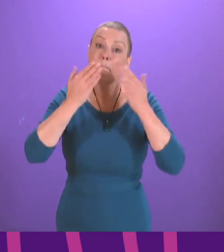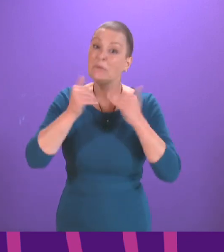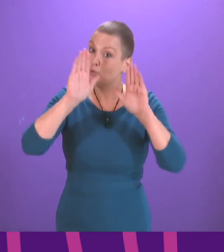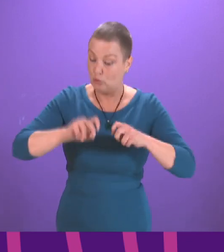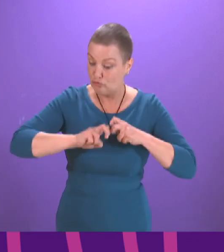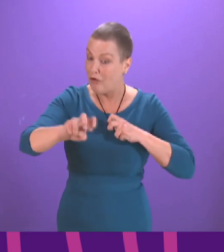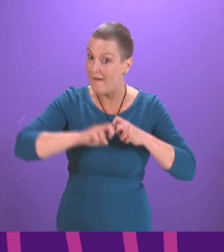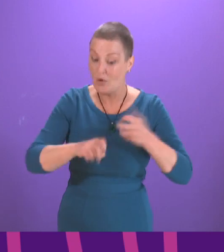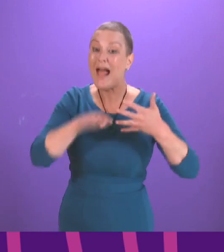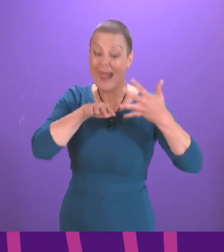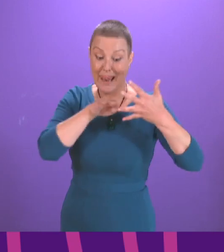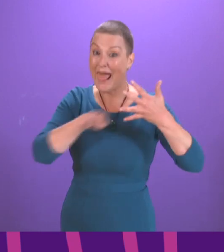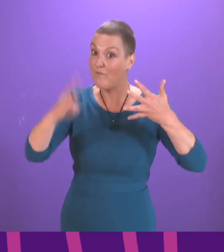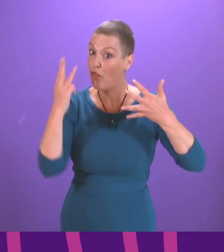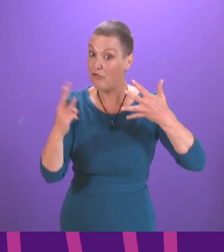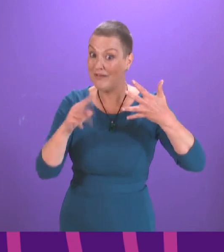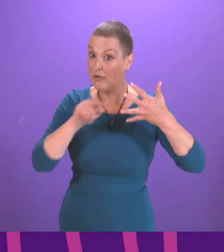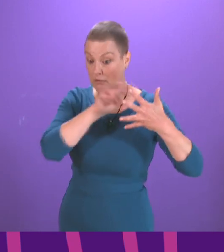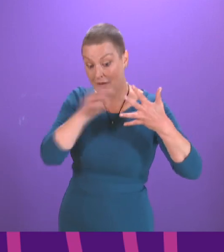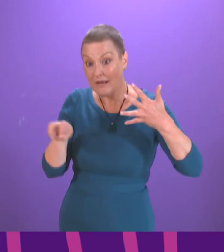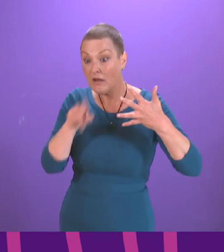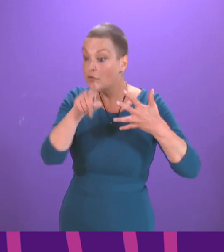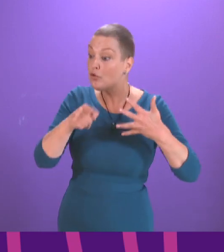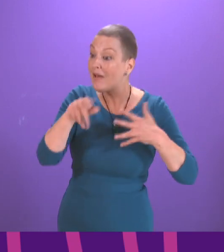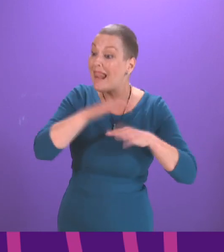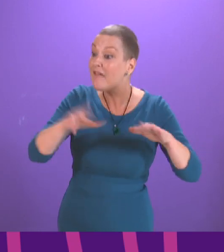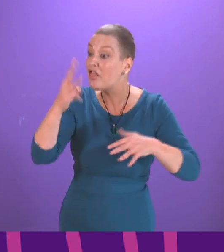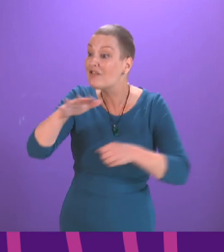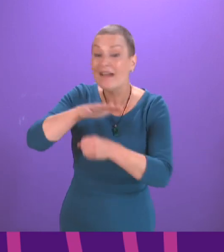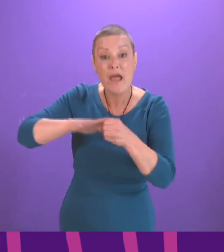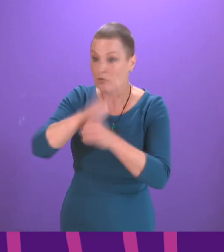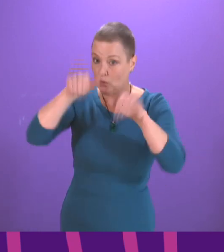to or from level 3 areas. Please remember to wear face coverings; avoid places with